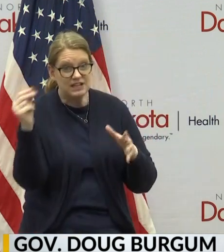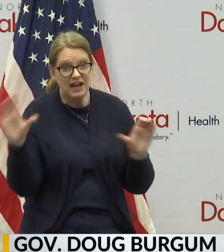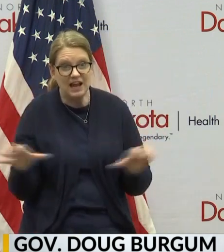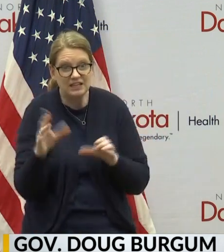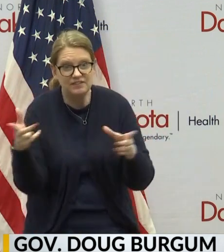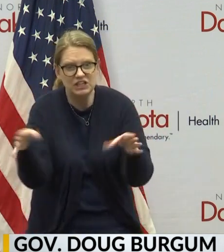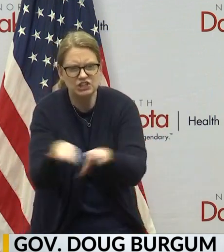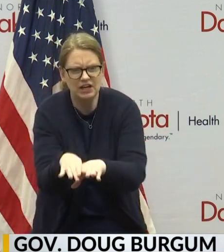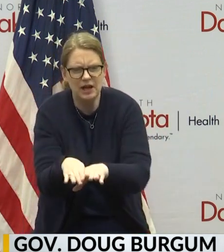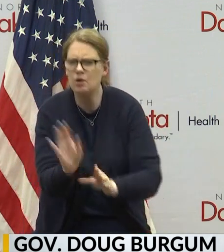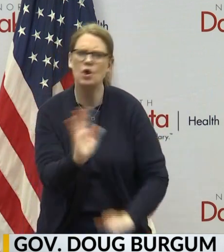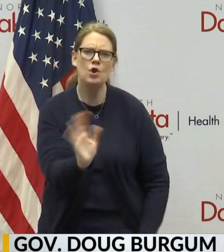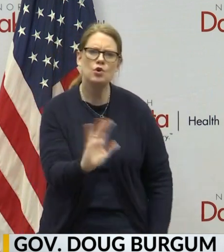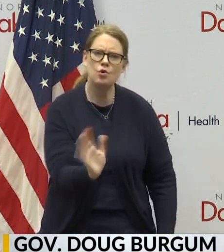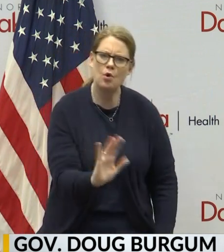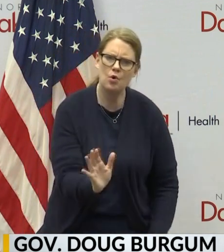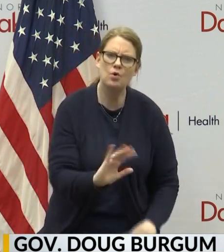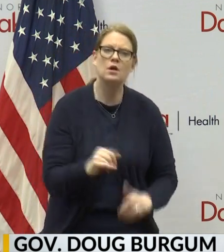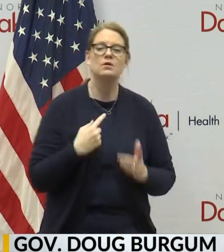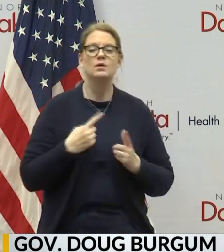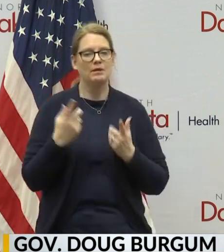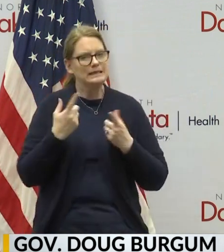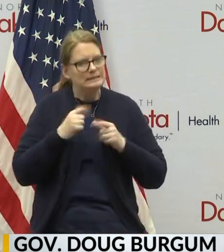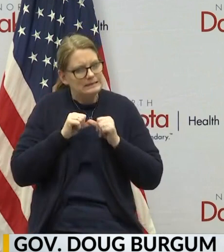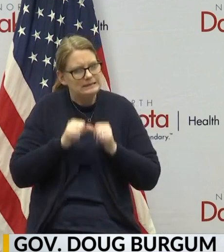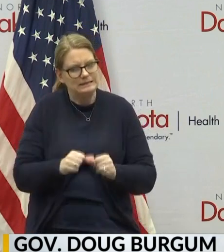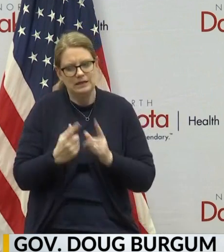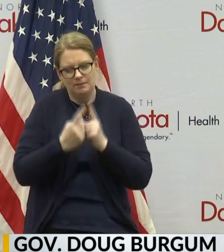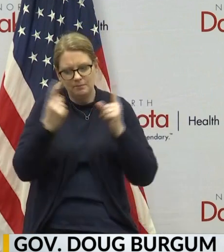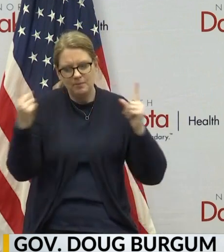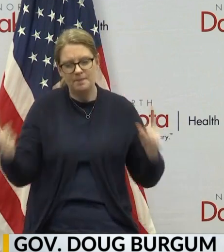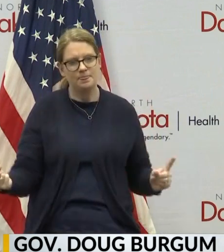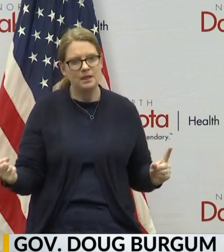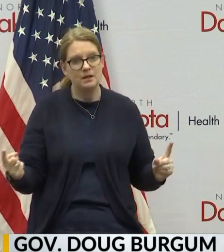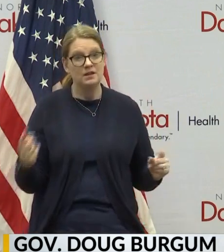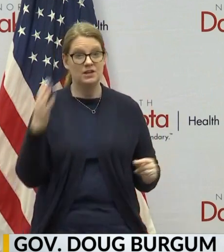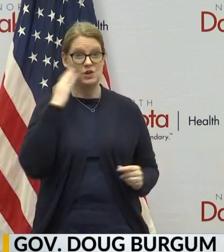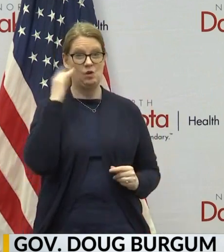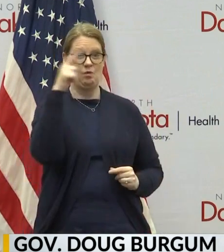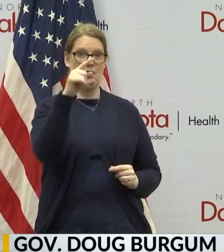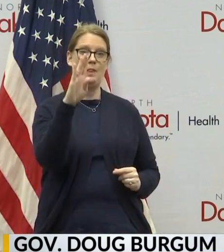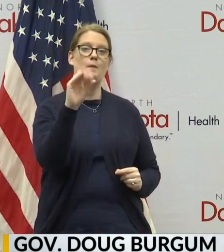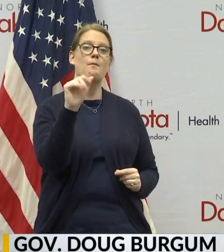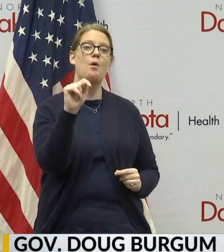IF WE HAVE SOME HOT SPOTS, THE COMMITTEE IS NOT TO SHUT DOWN